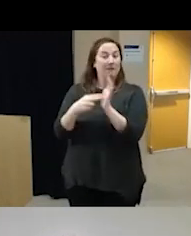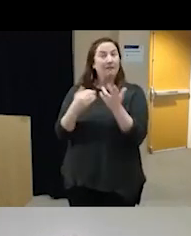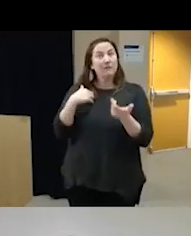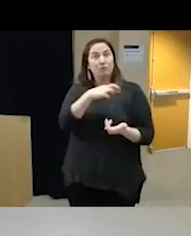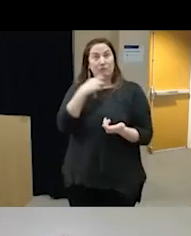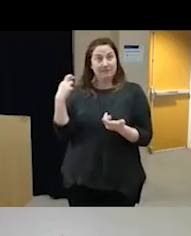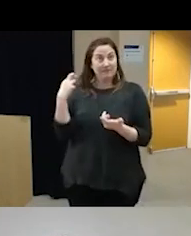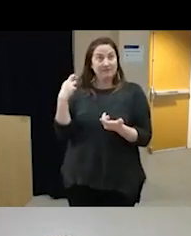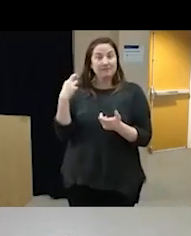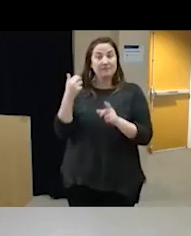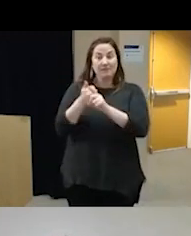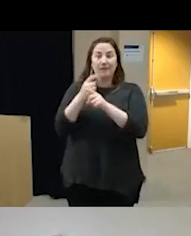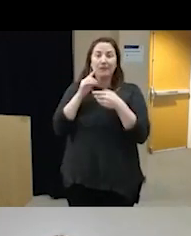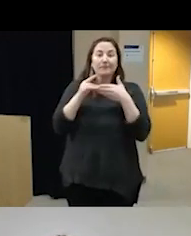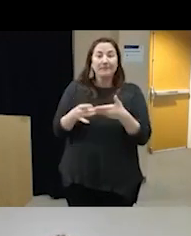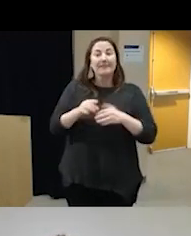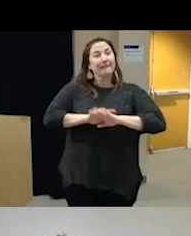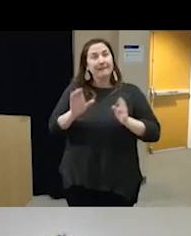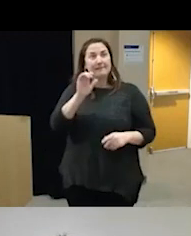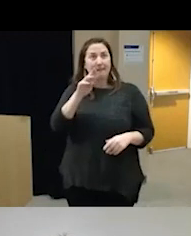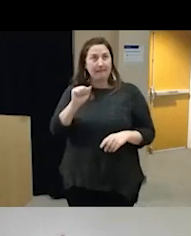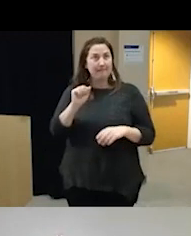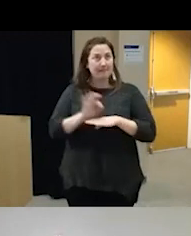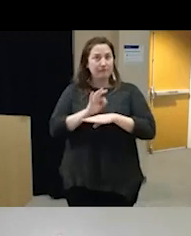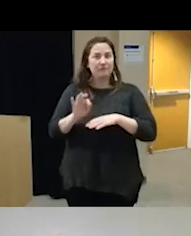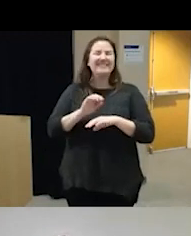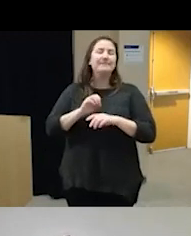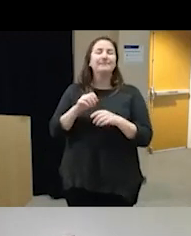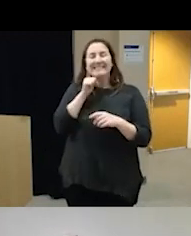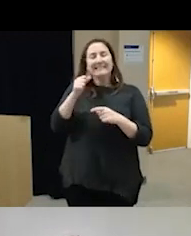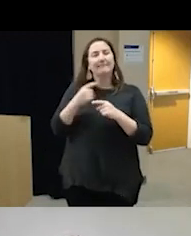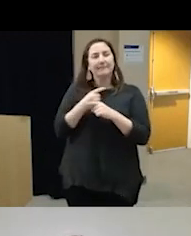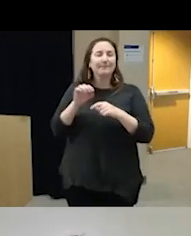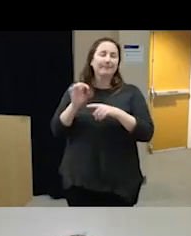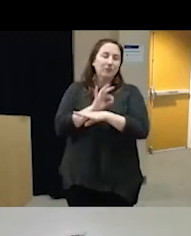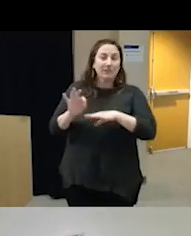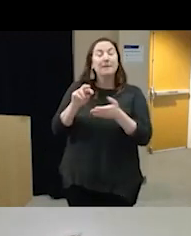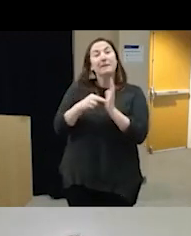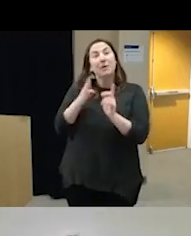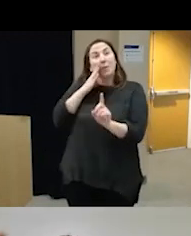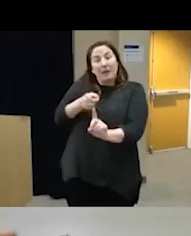That drives non CNS dysfunction, which then gives rise to non CNS disorders